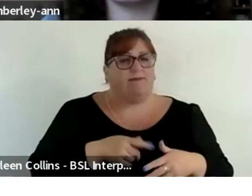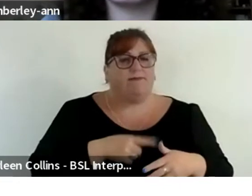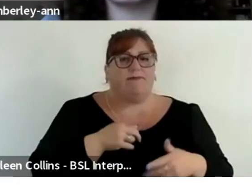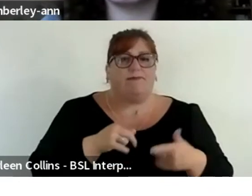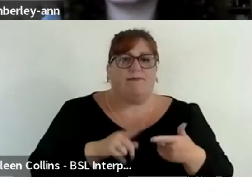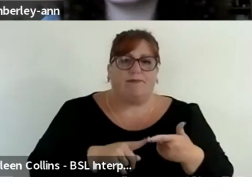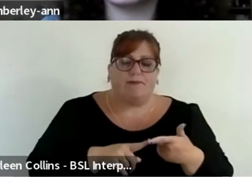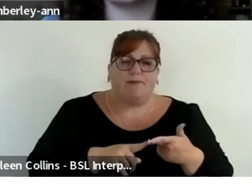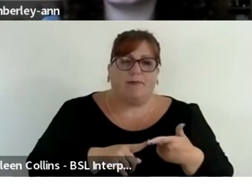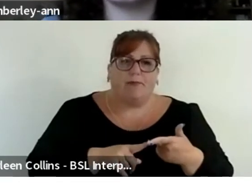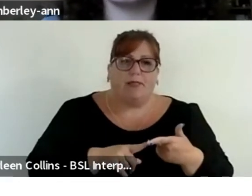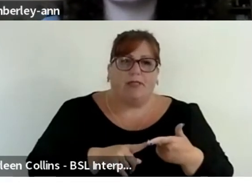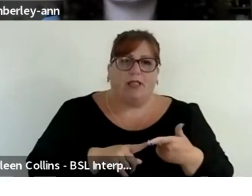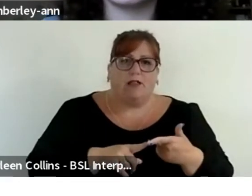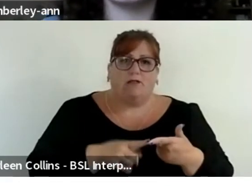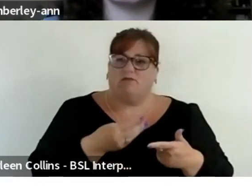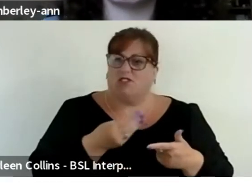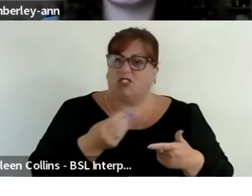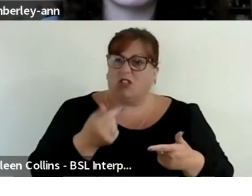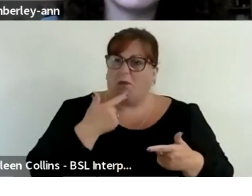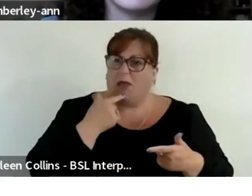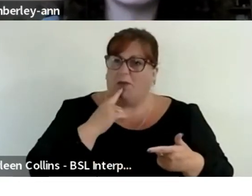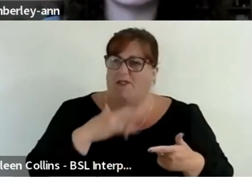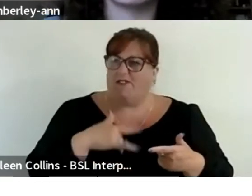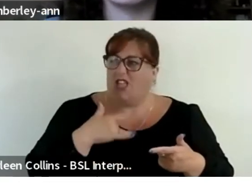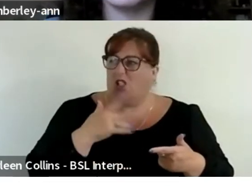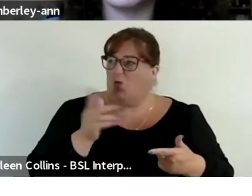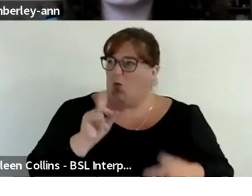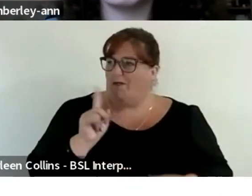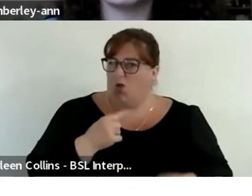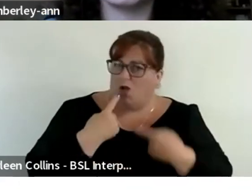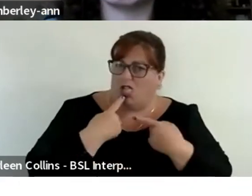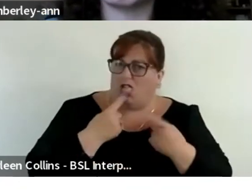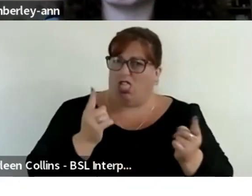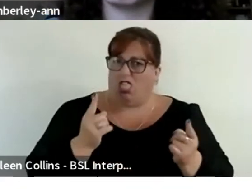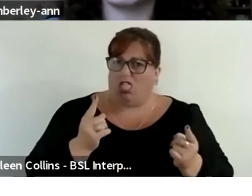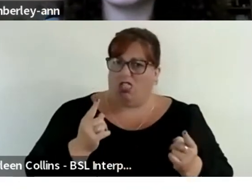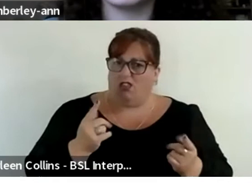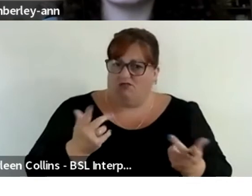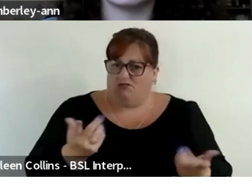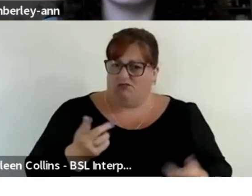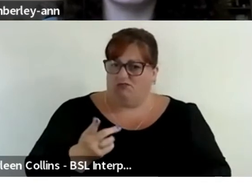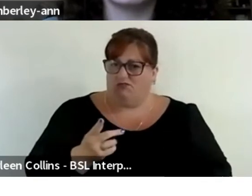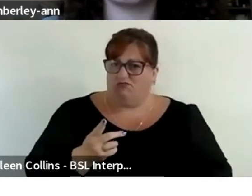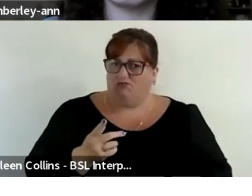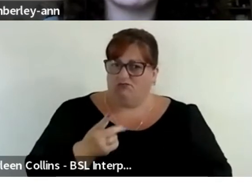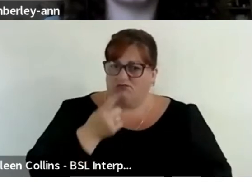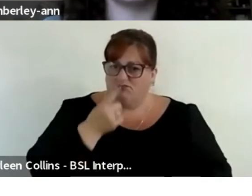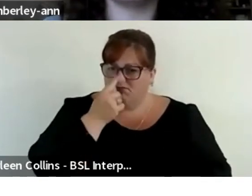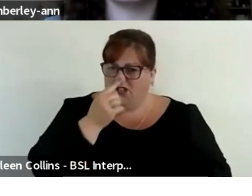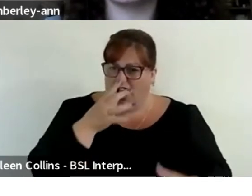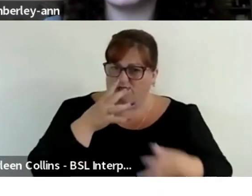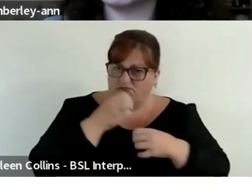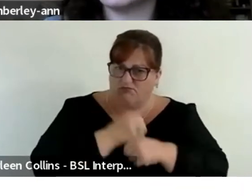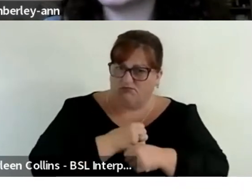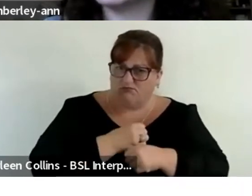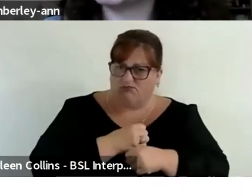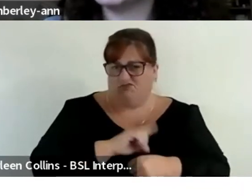Some people don't always see it as relevant if they don't feel they need adjustments during the recruitment process they may choose not to share that.